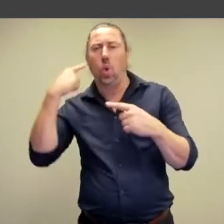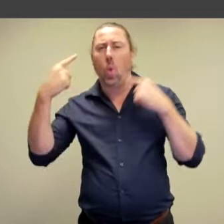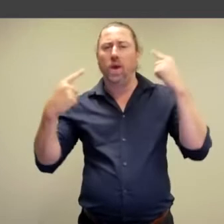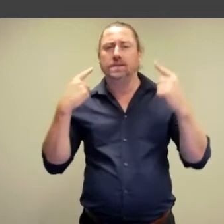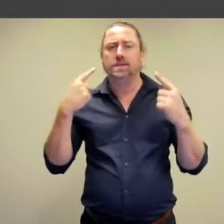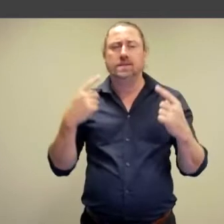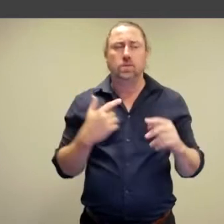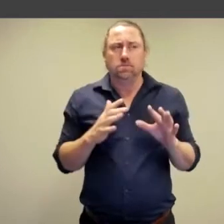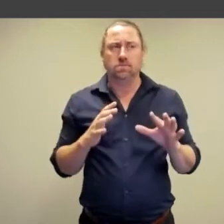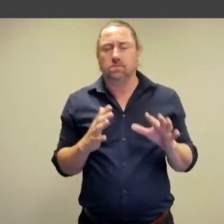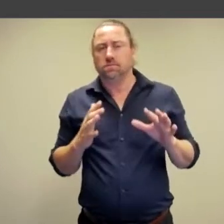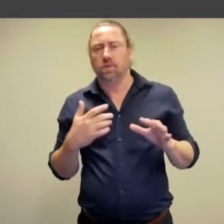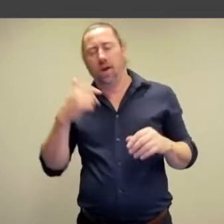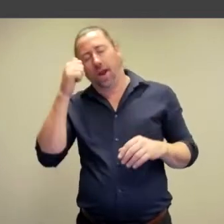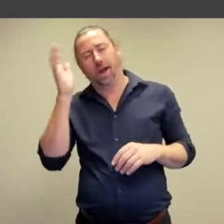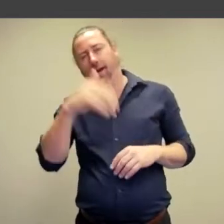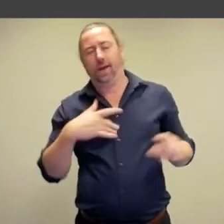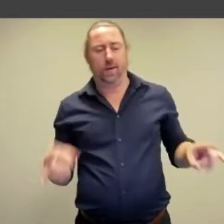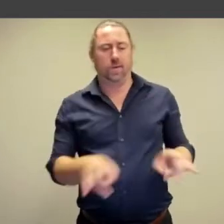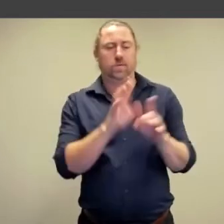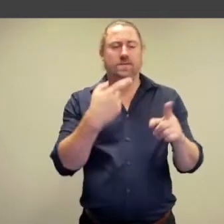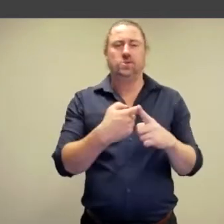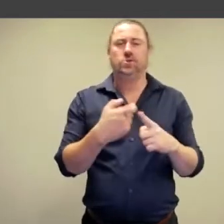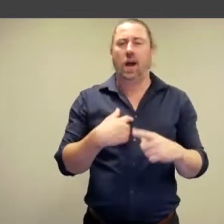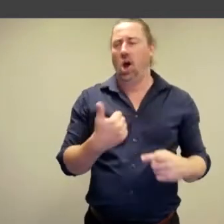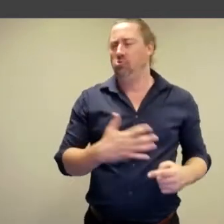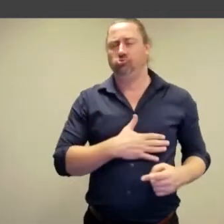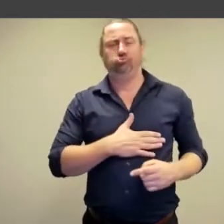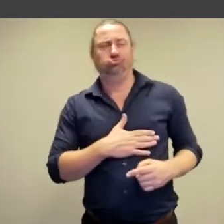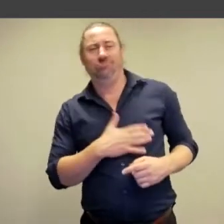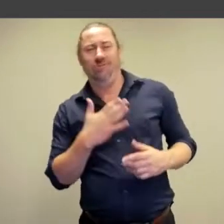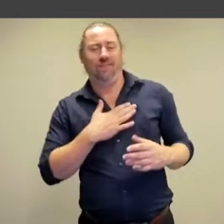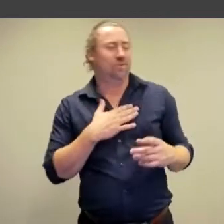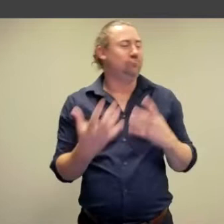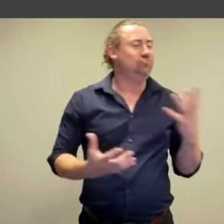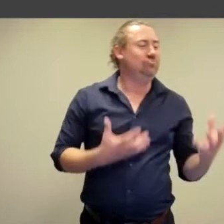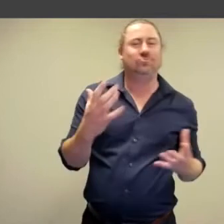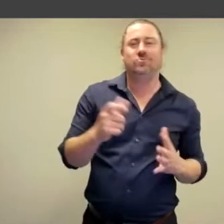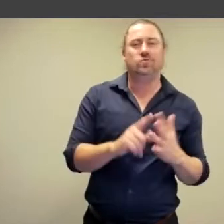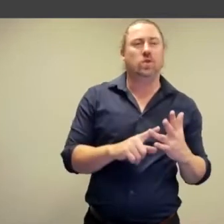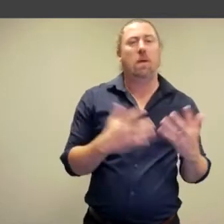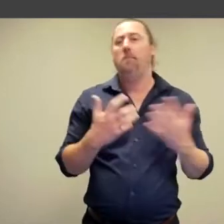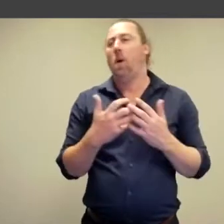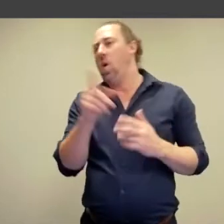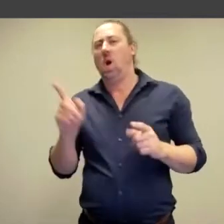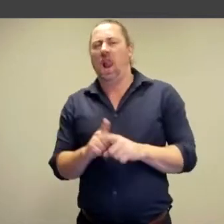it as familiar, maybe as pleasurable